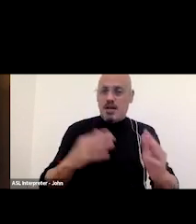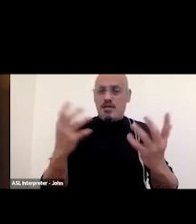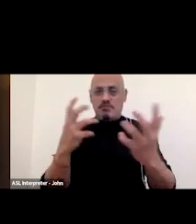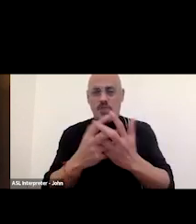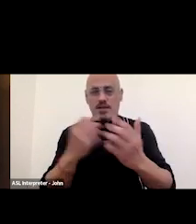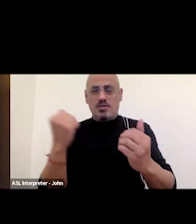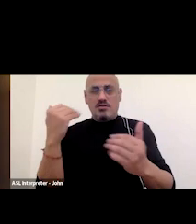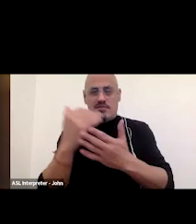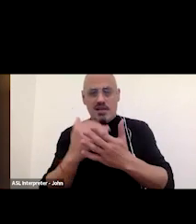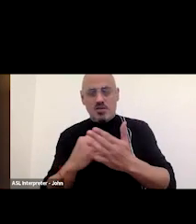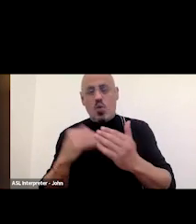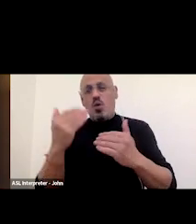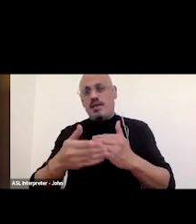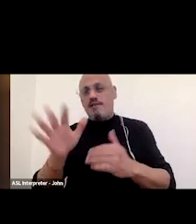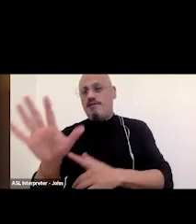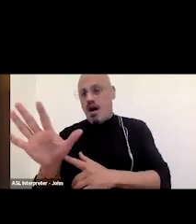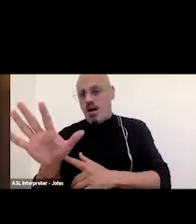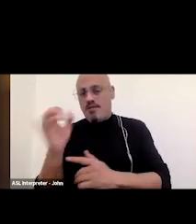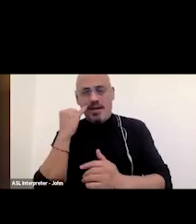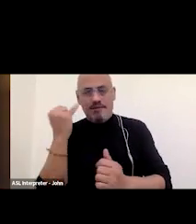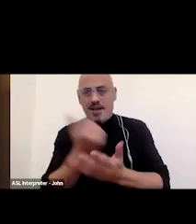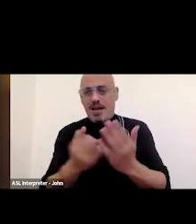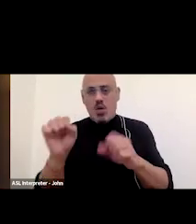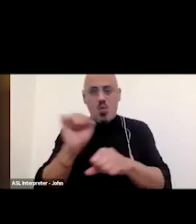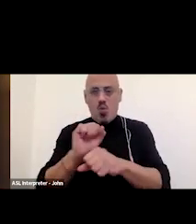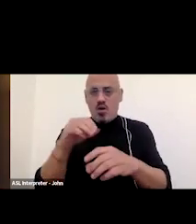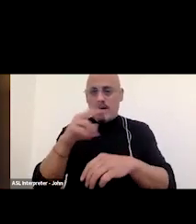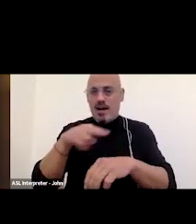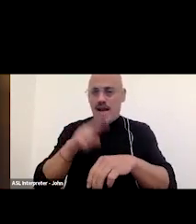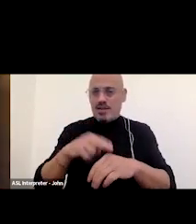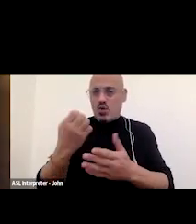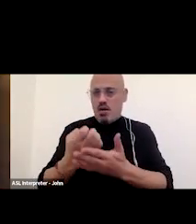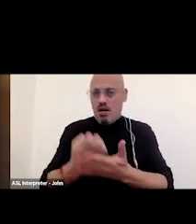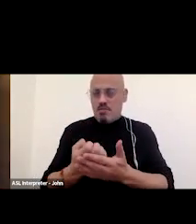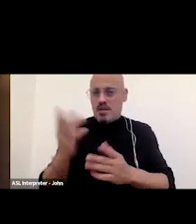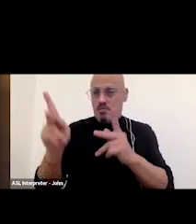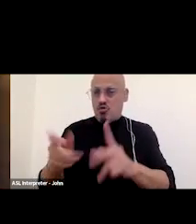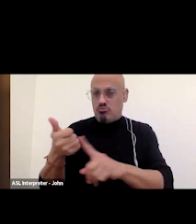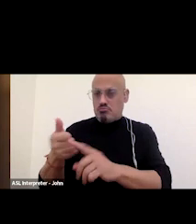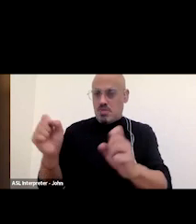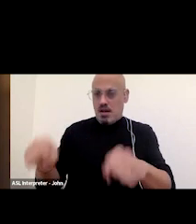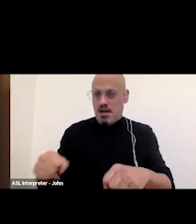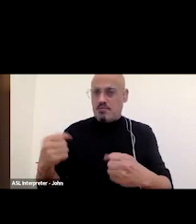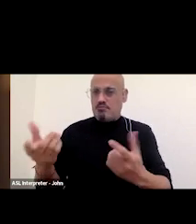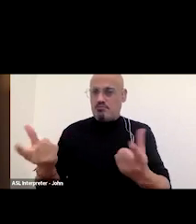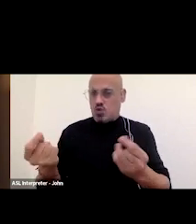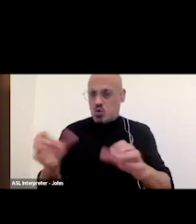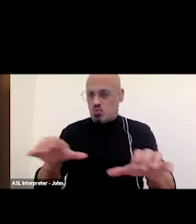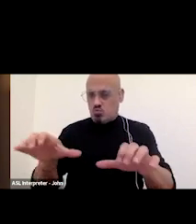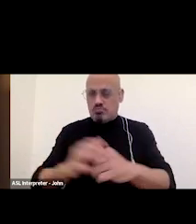or step five, if there's any other work in the national economy that the person can perform. So step three